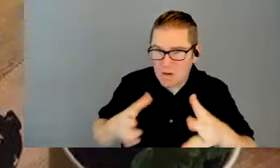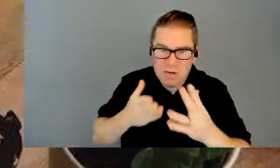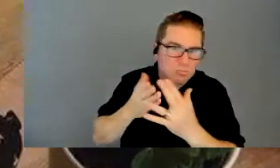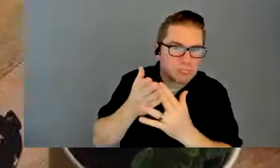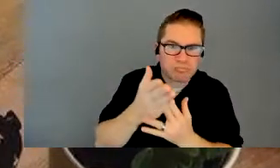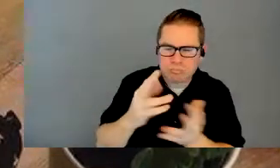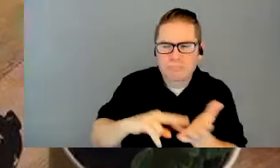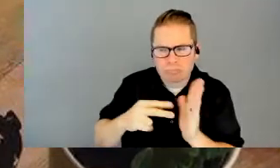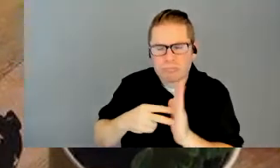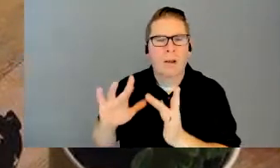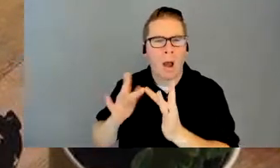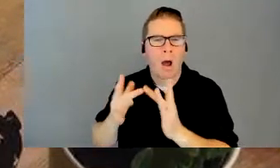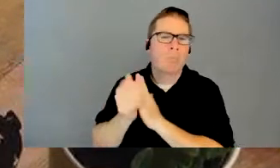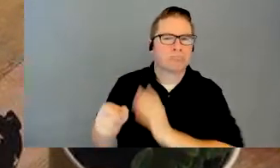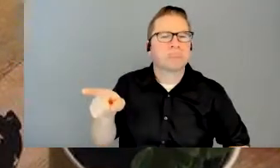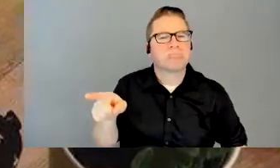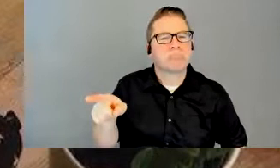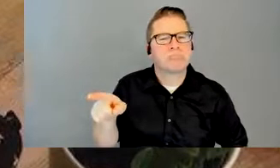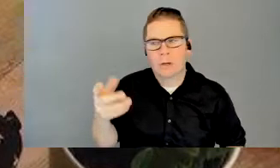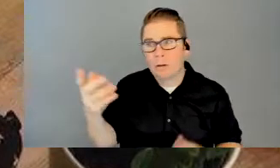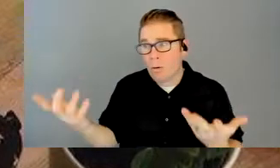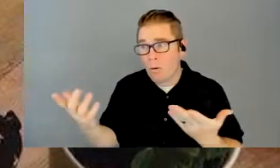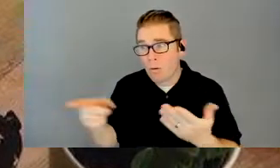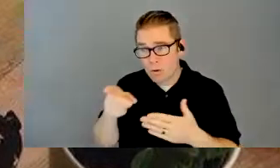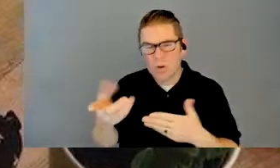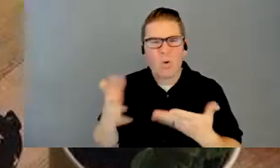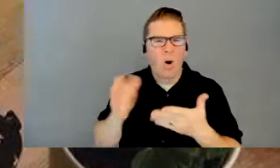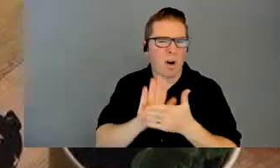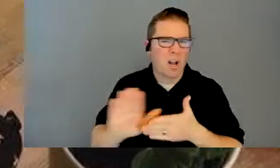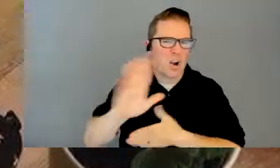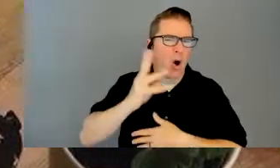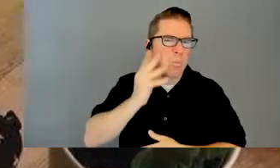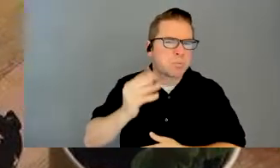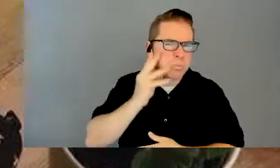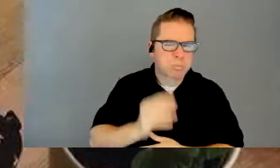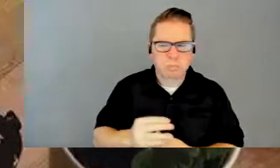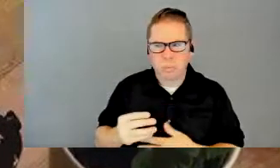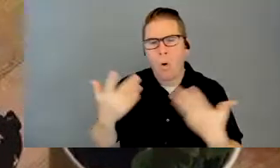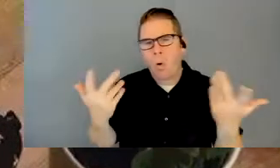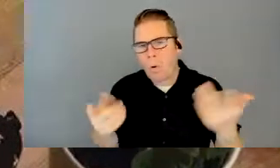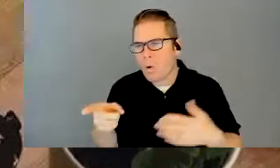that they've taken a college course before and not necessarily online, that they know how to use canvas or they know how to use technology